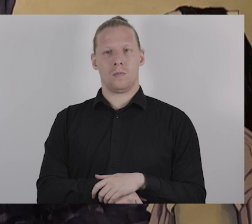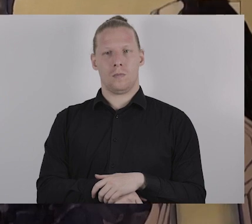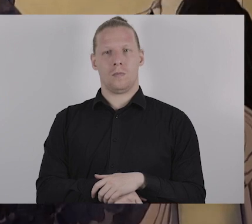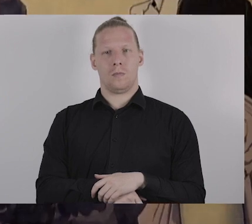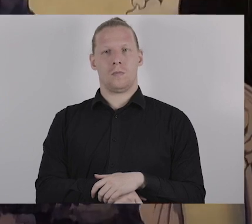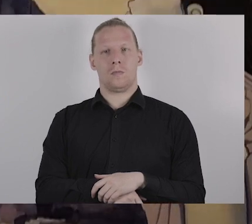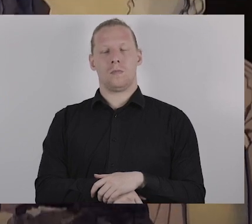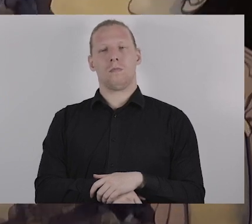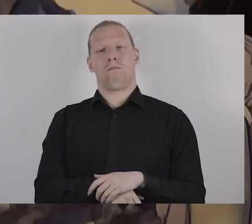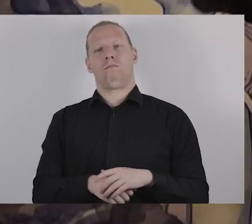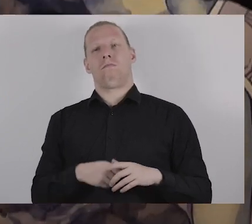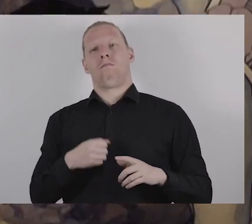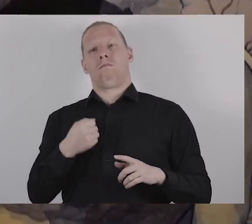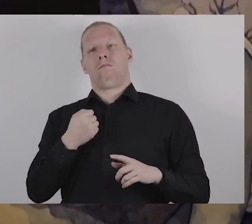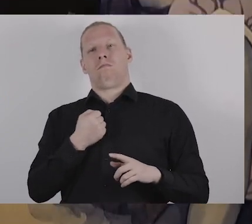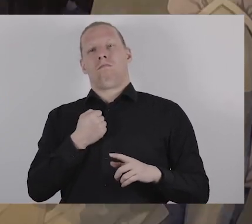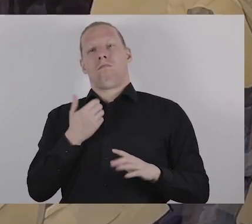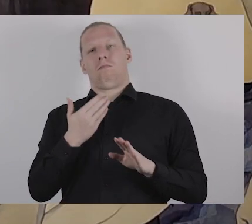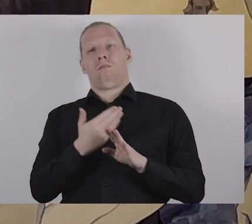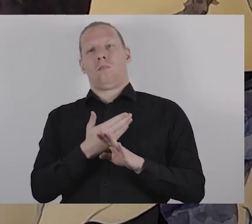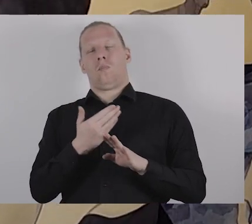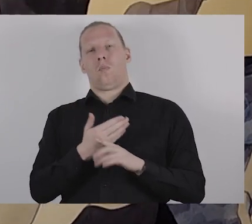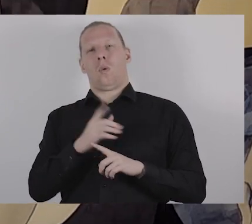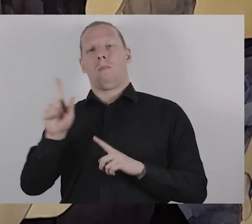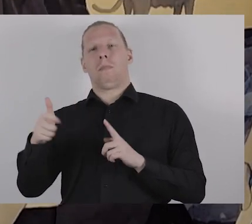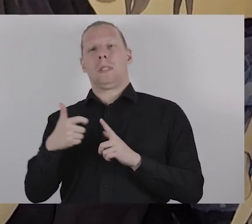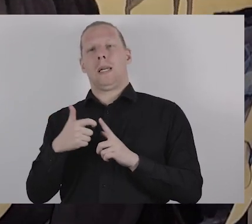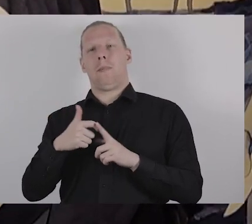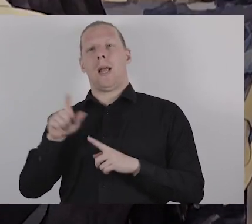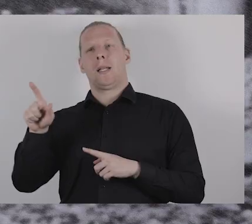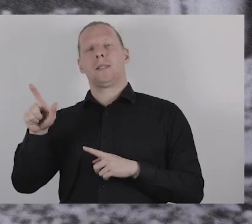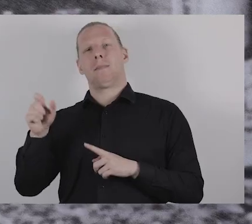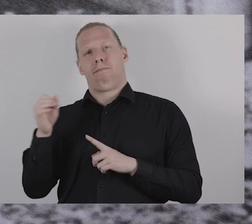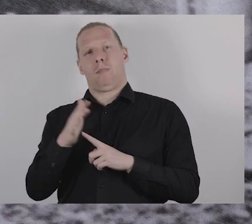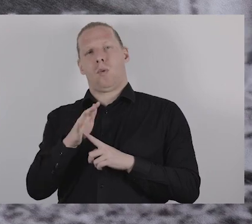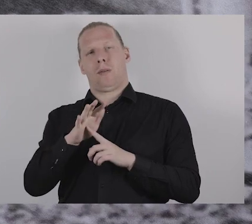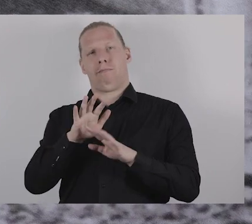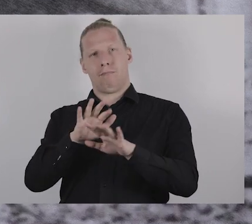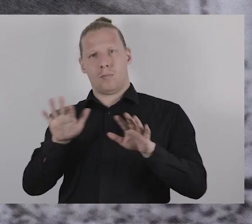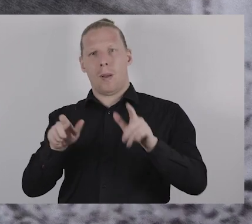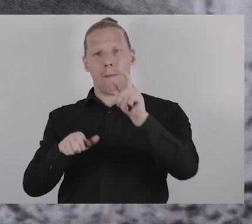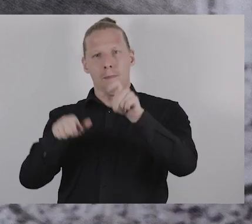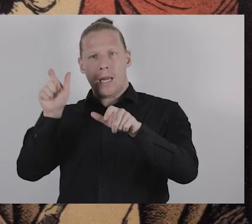People became the important thing in the work that I was doing in Kiribati, so many images of life;